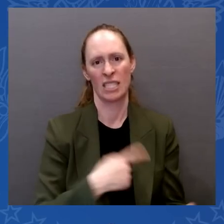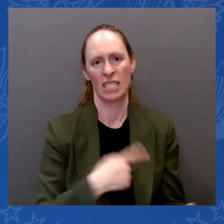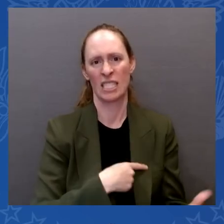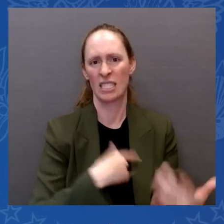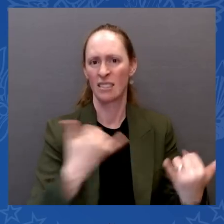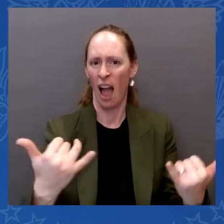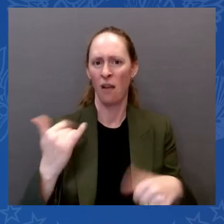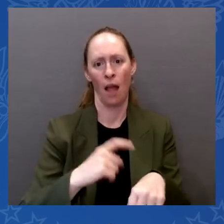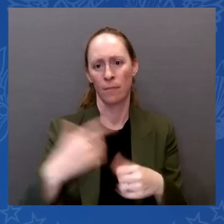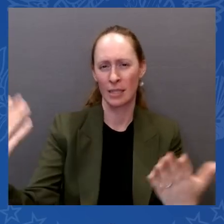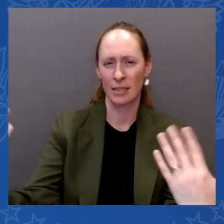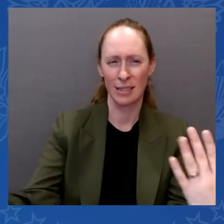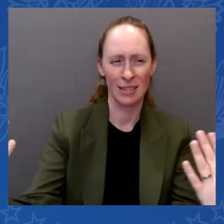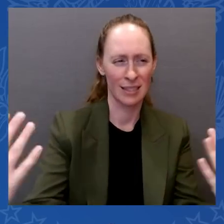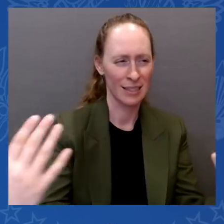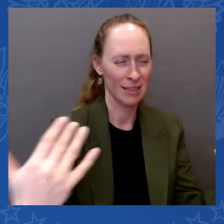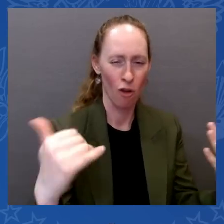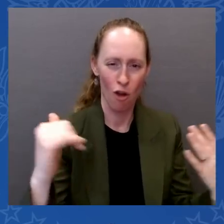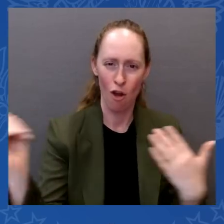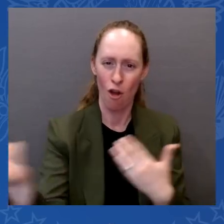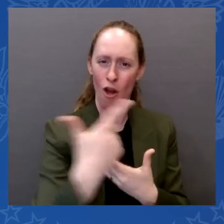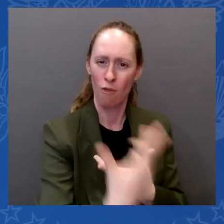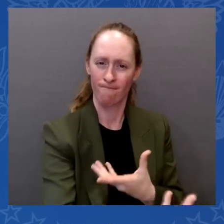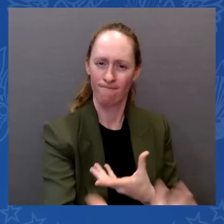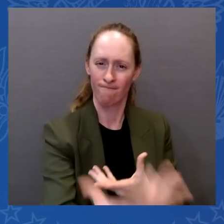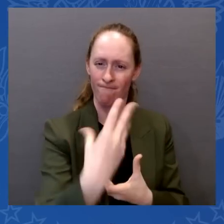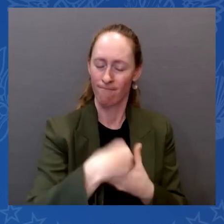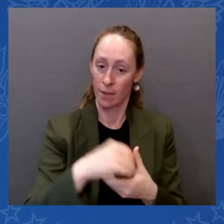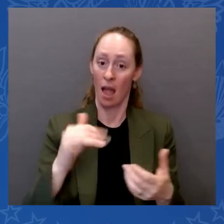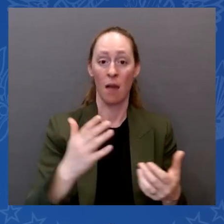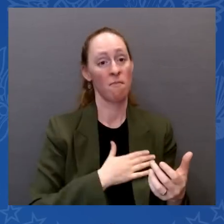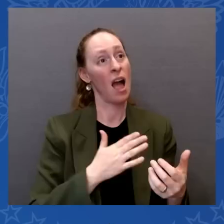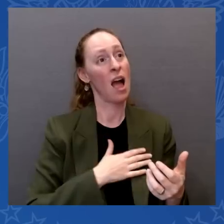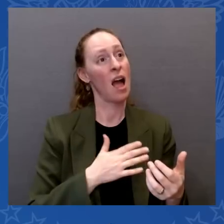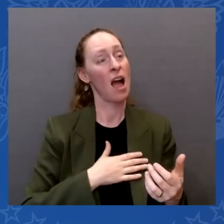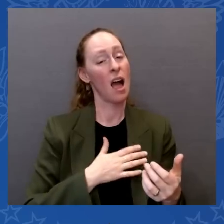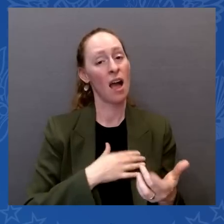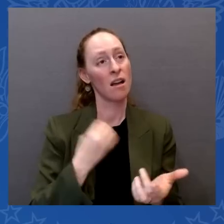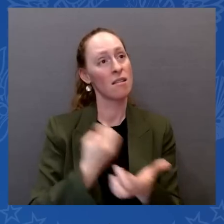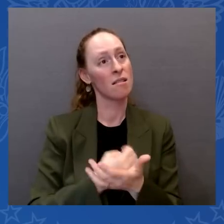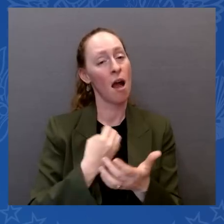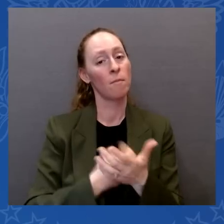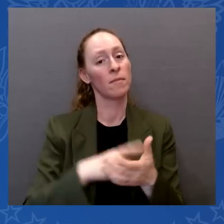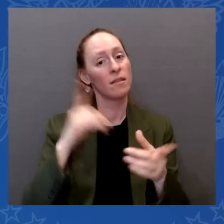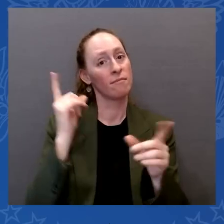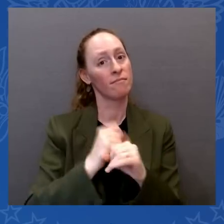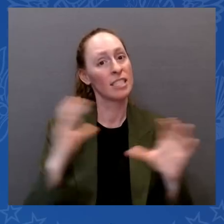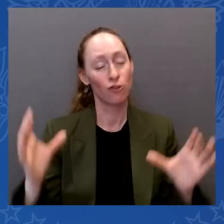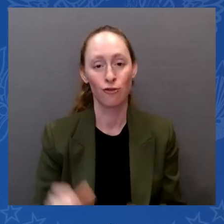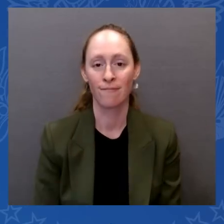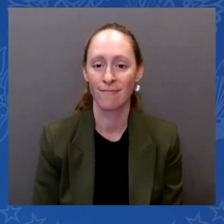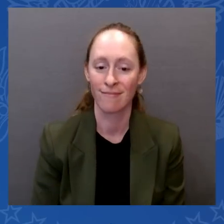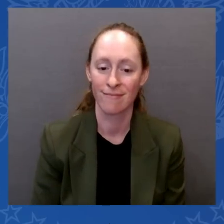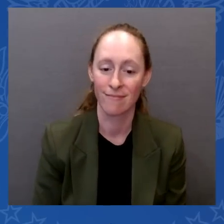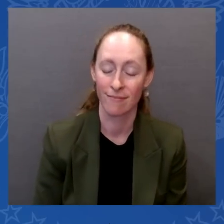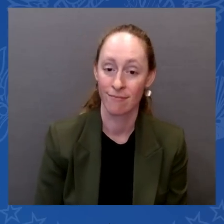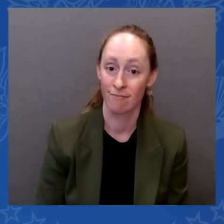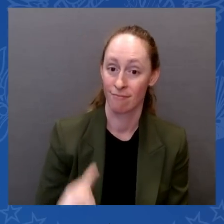and I've been carrying it out as soon as I came to office with the help of people in this room, rebuilding our economy from the bottom up and the middle out.